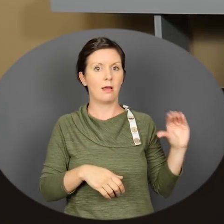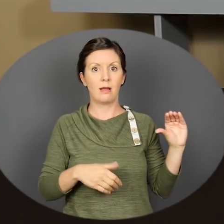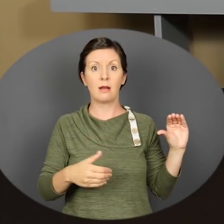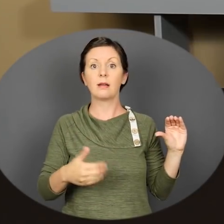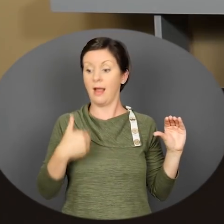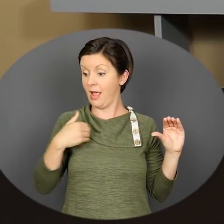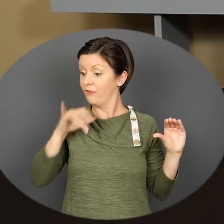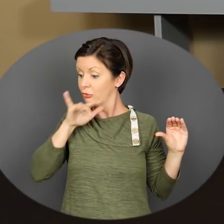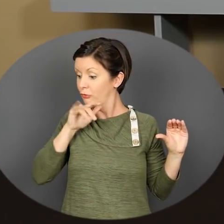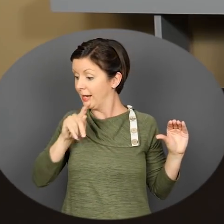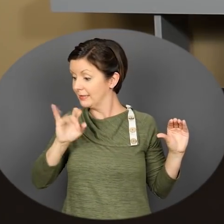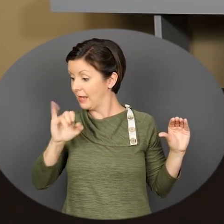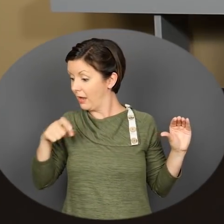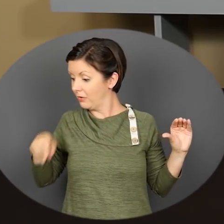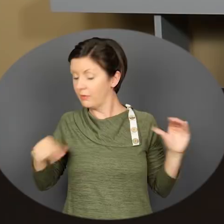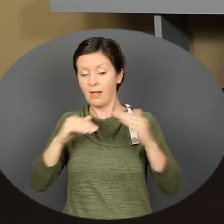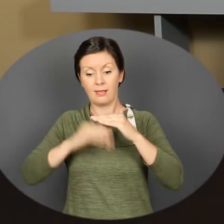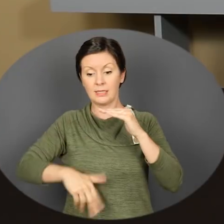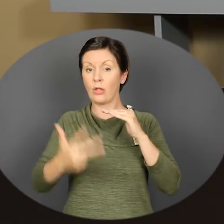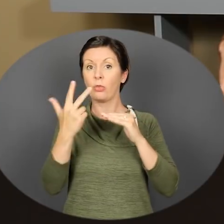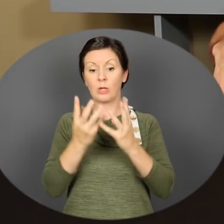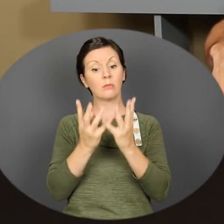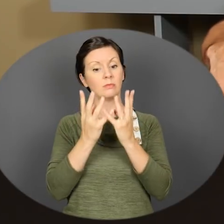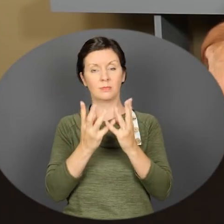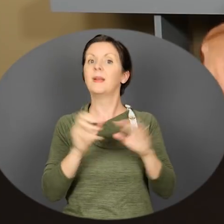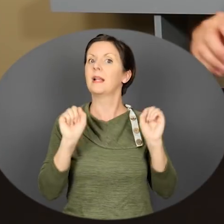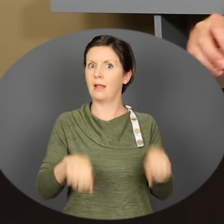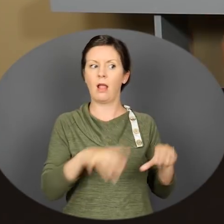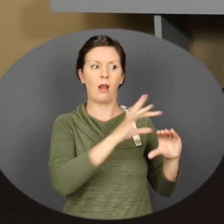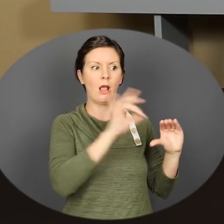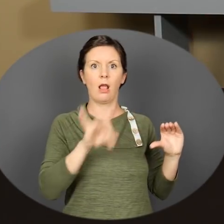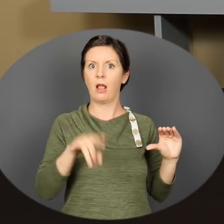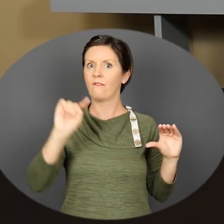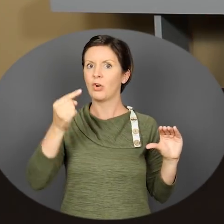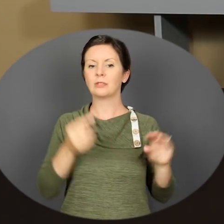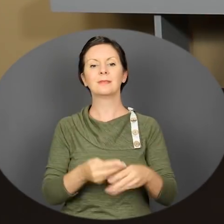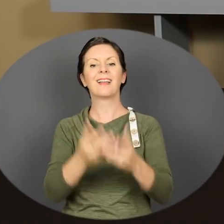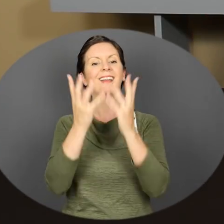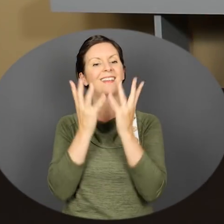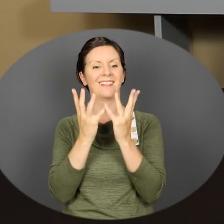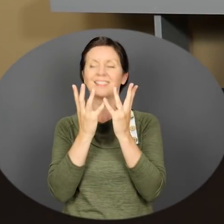and less than 3 tiles in my hand, I get to take one off the top and add it to my hand.